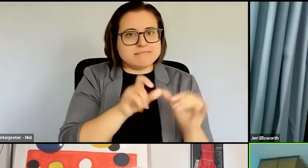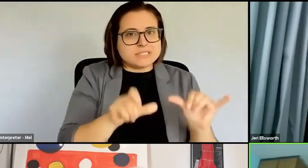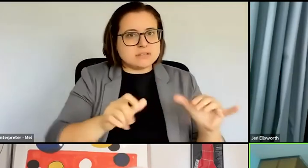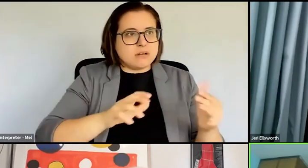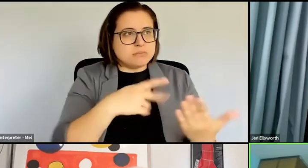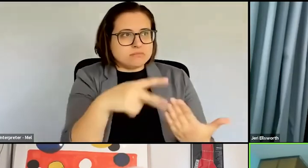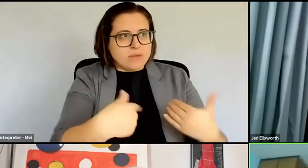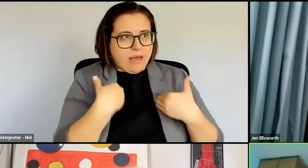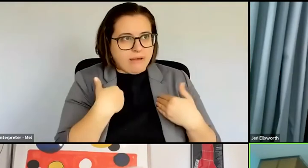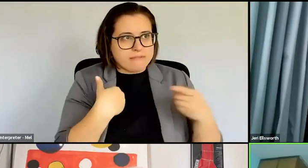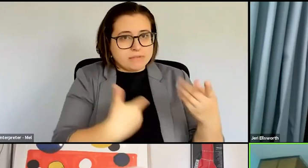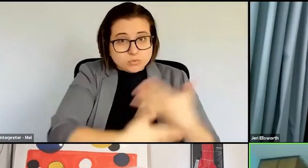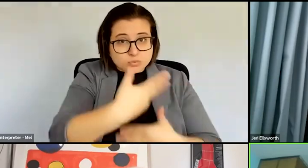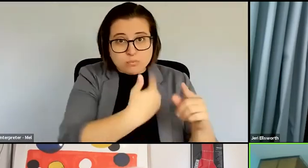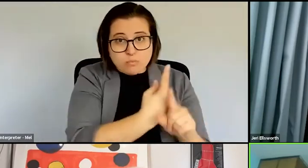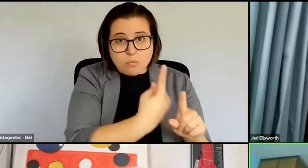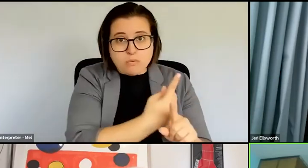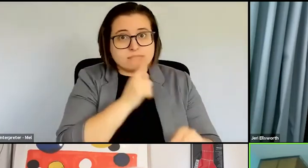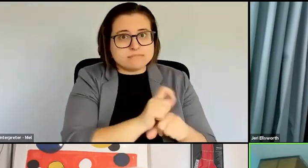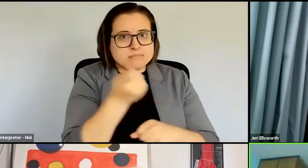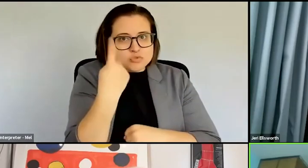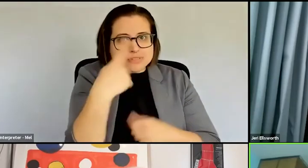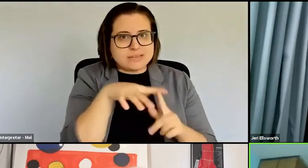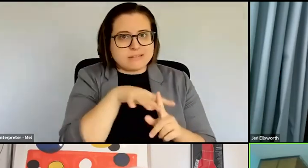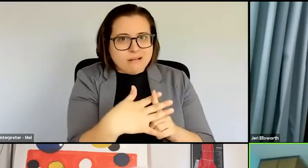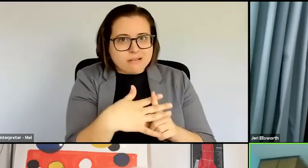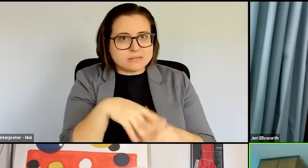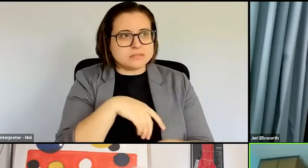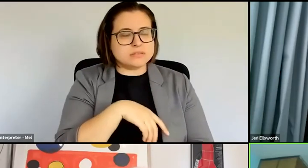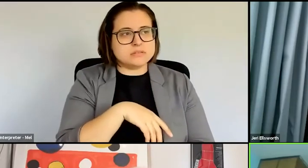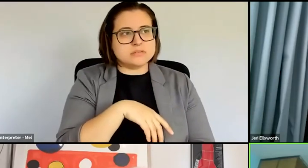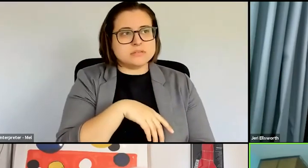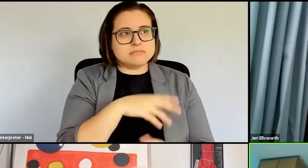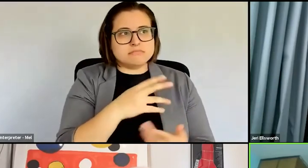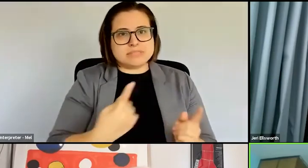that can actually understand when they are doing something that is completely naughty,